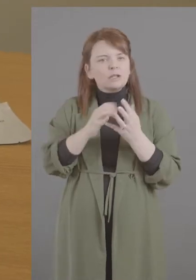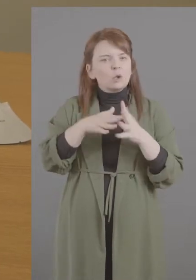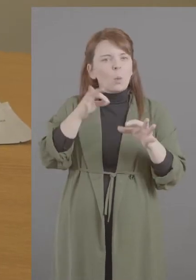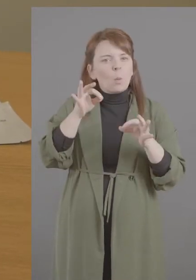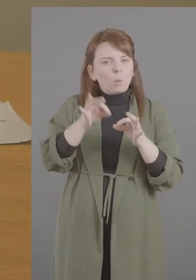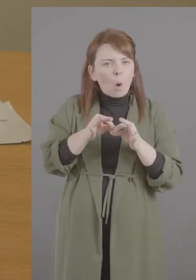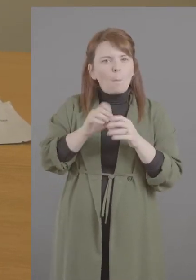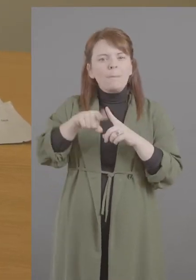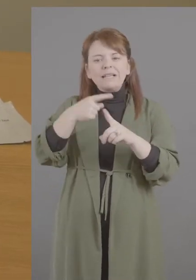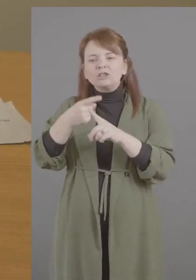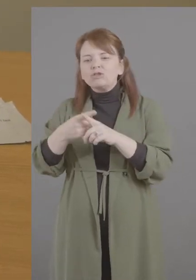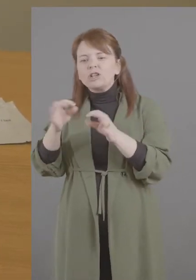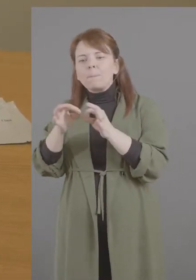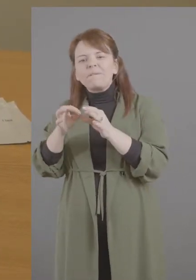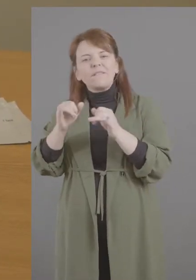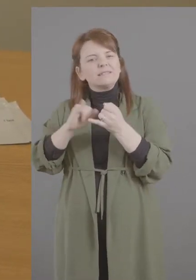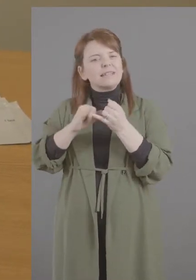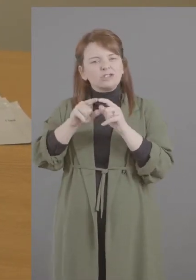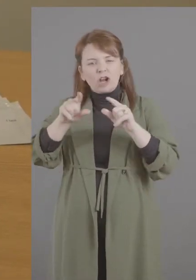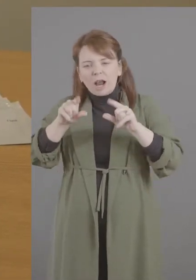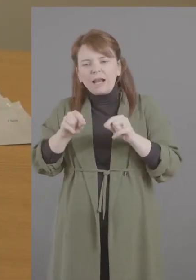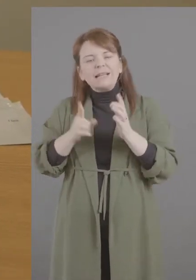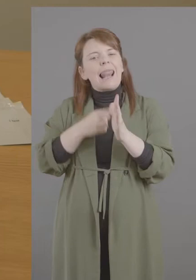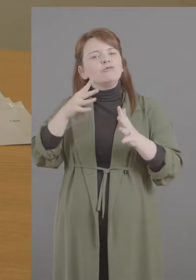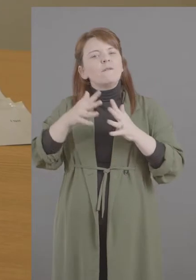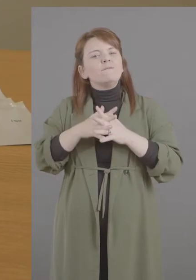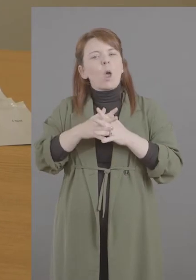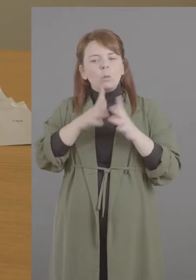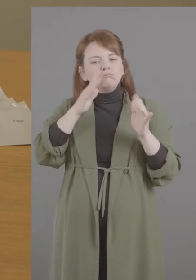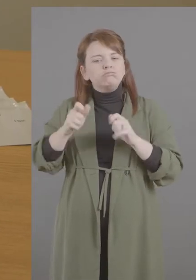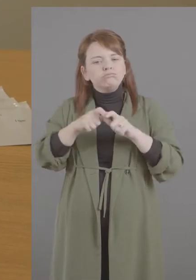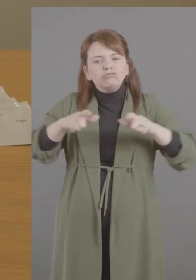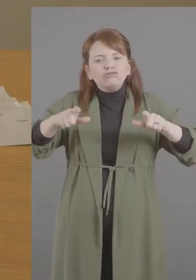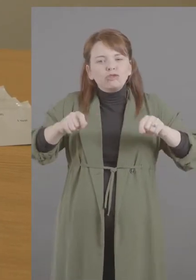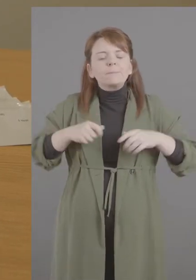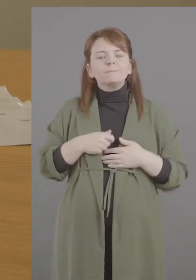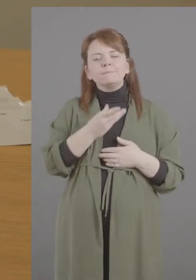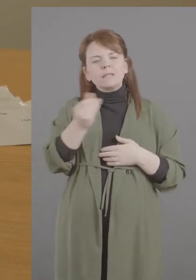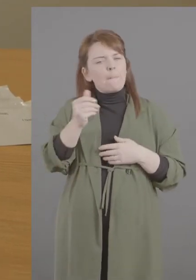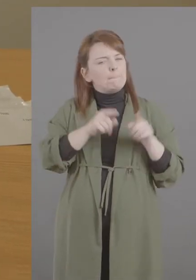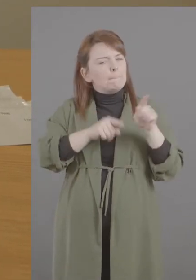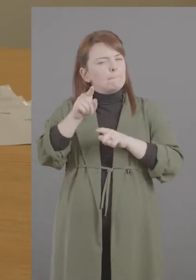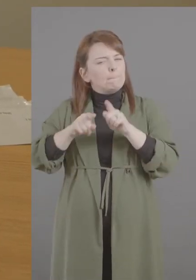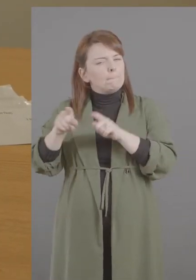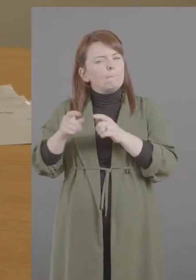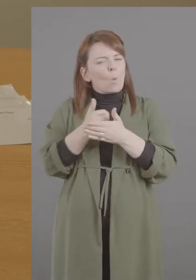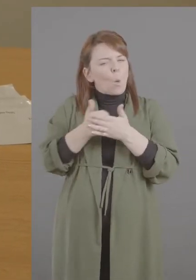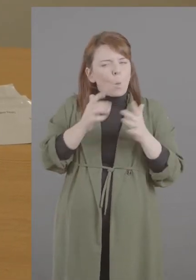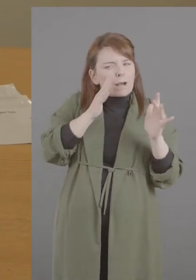booklet, extraction tubes, waste bags, swabs, lateral flow device test strips, extraction buffer